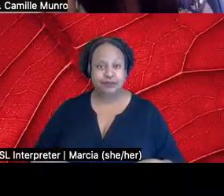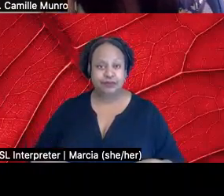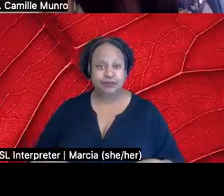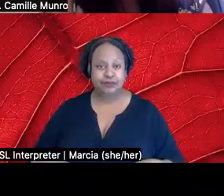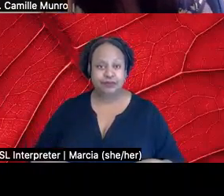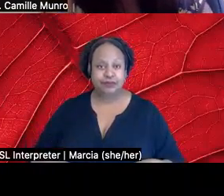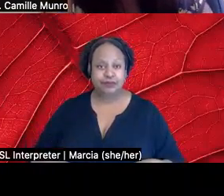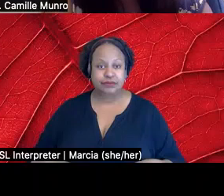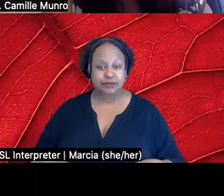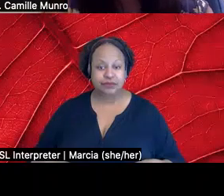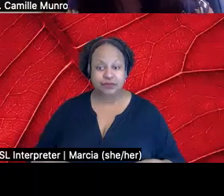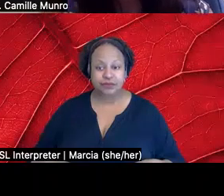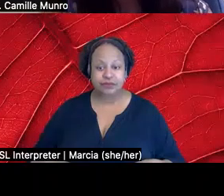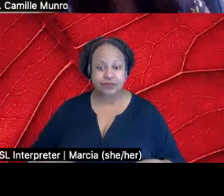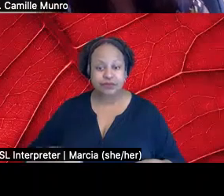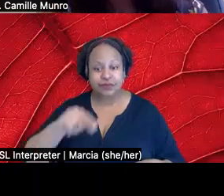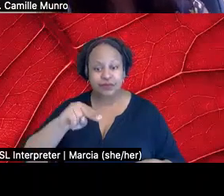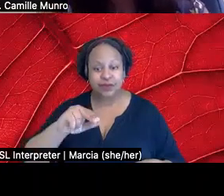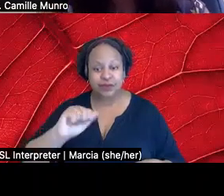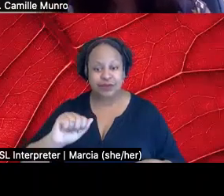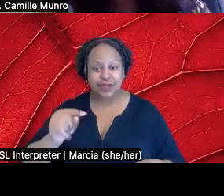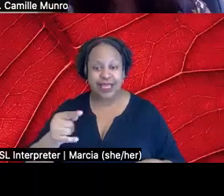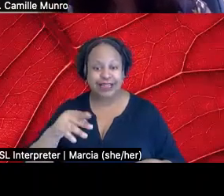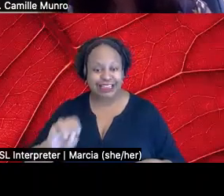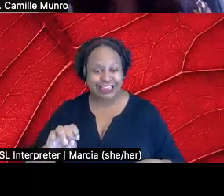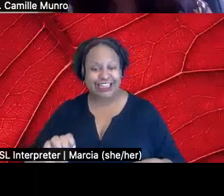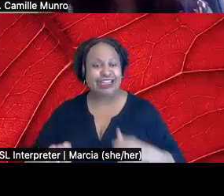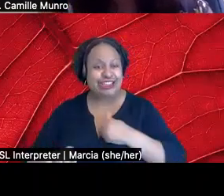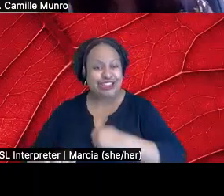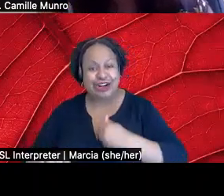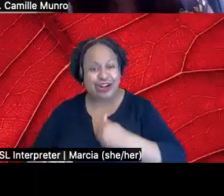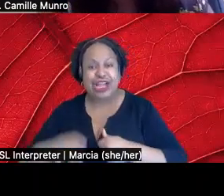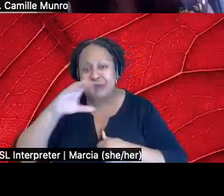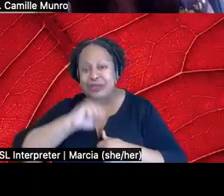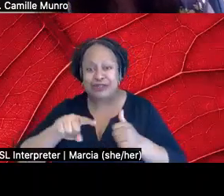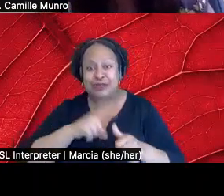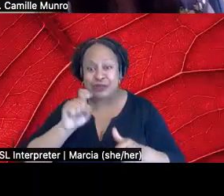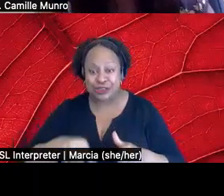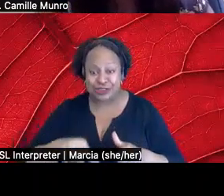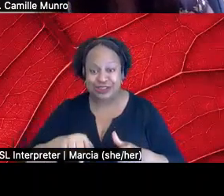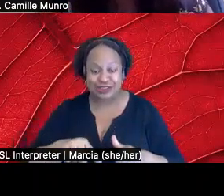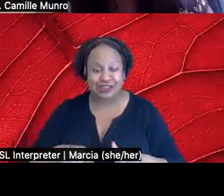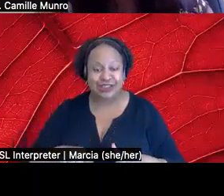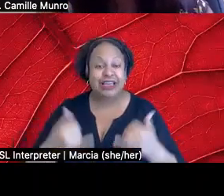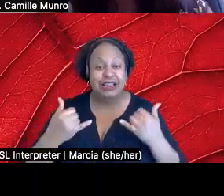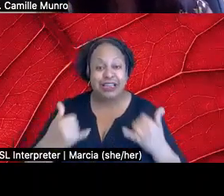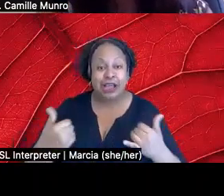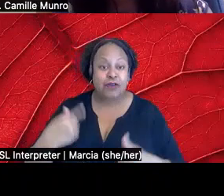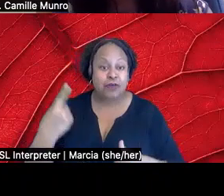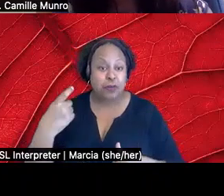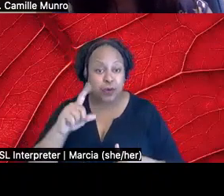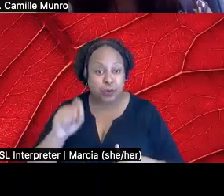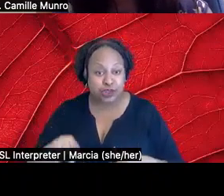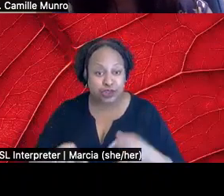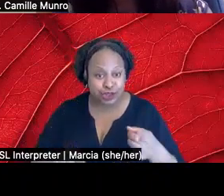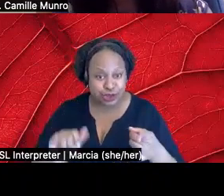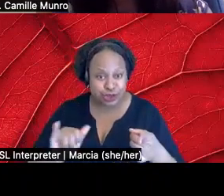So it's, it's Natalie here. Sorry about missing the first question. We have another one here as well from Nebbie Bell